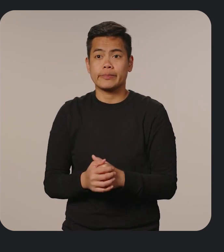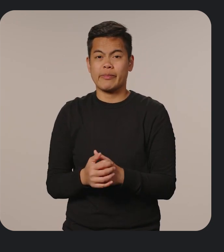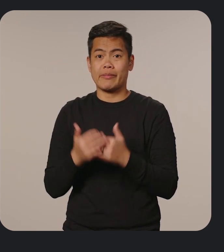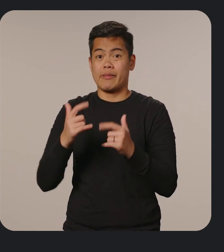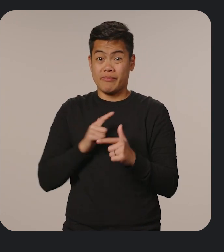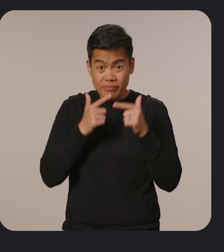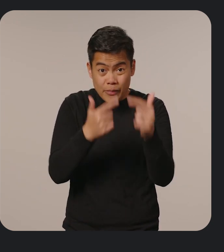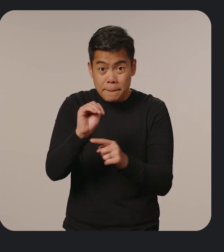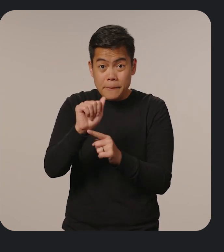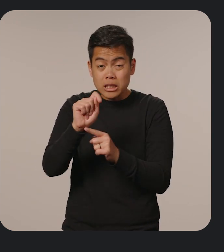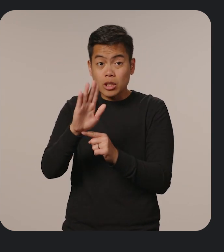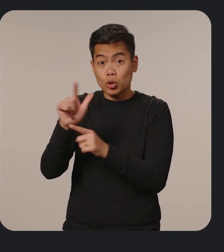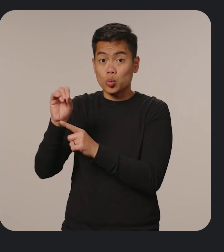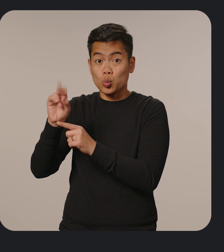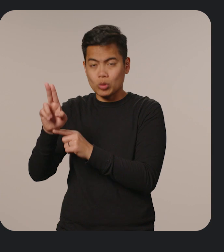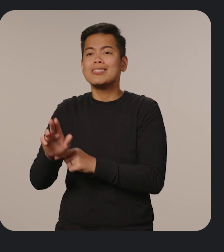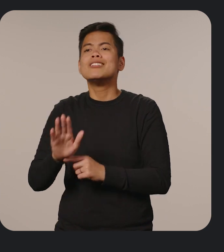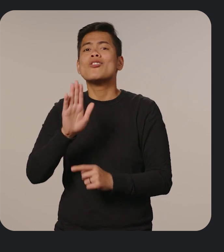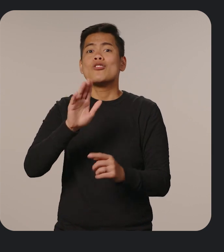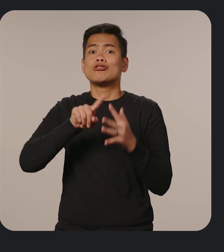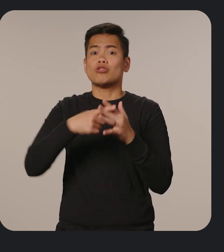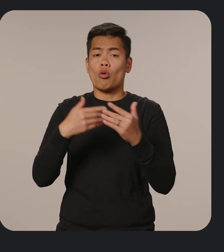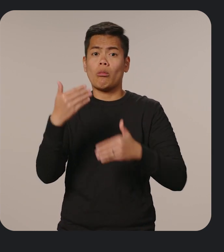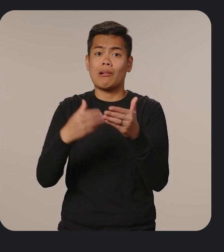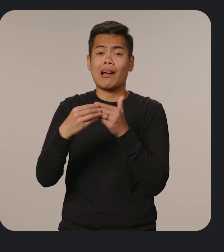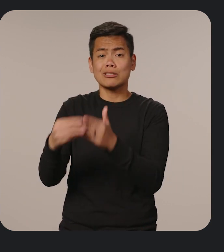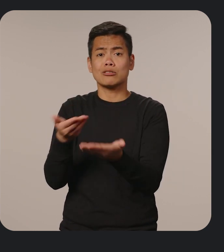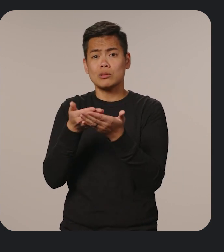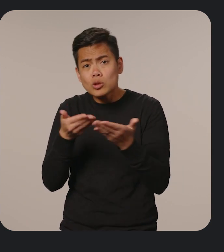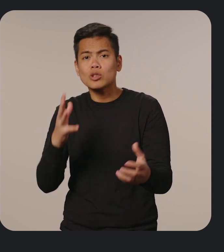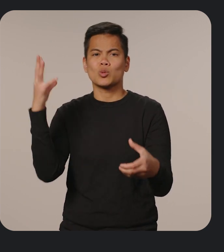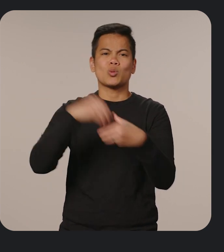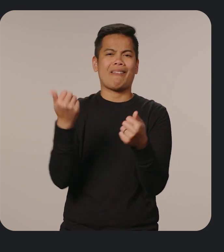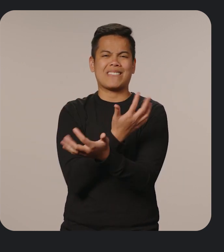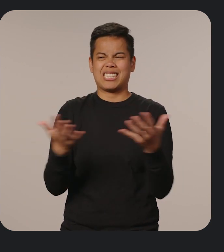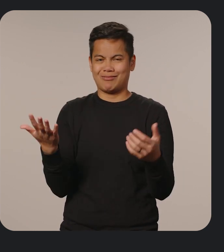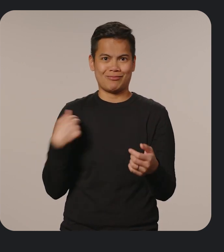Get started building with Material You for Compose to give your users' experiences that are personal,